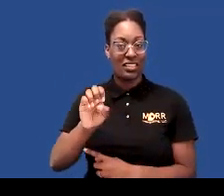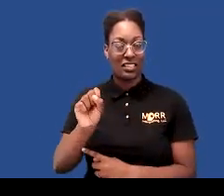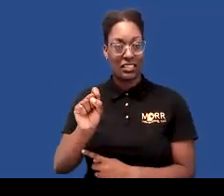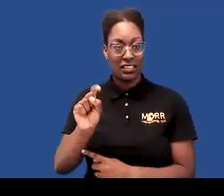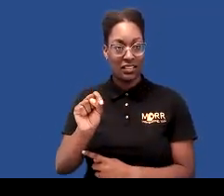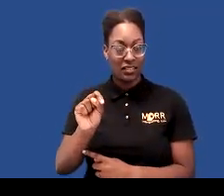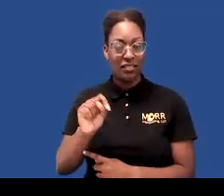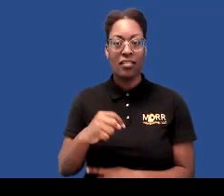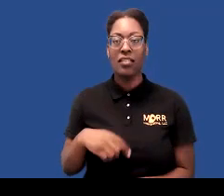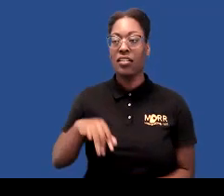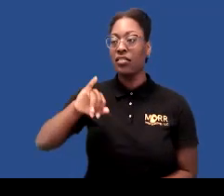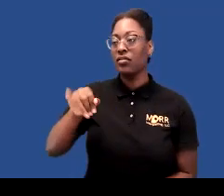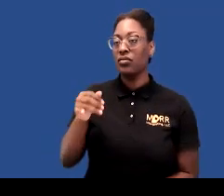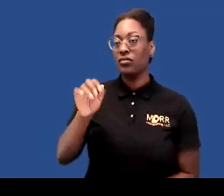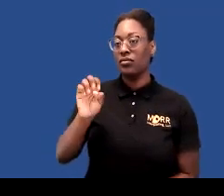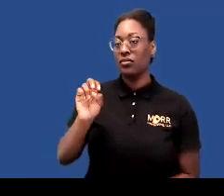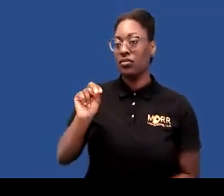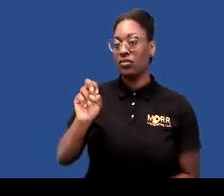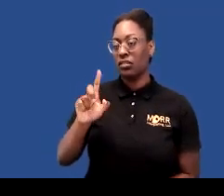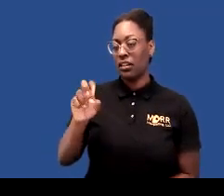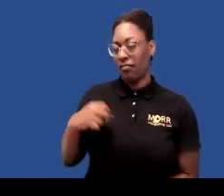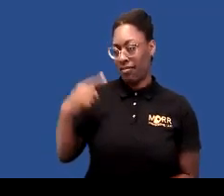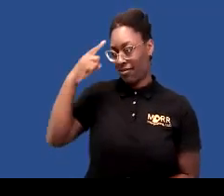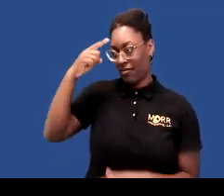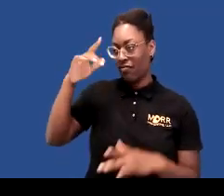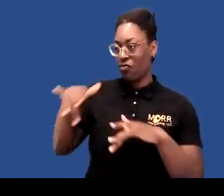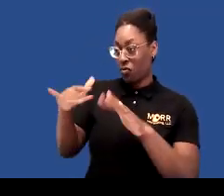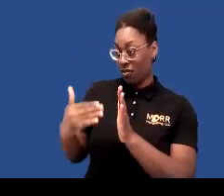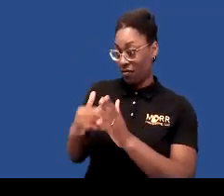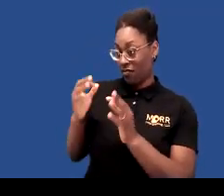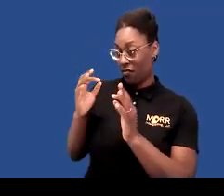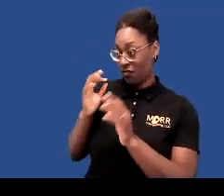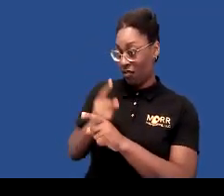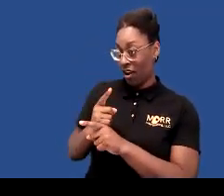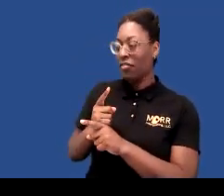But just to verify we're recording. So again, as a reminder,